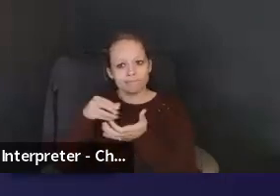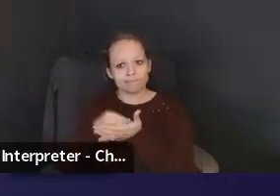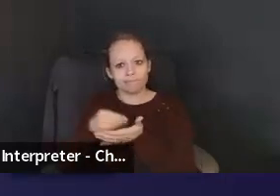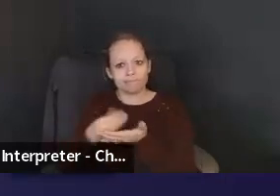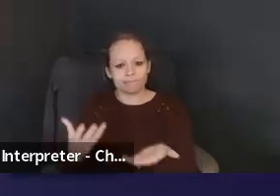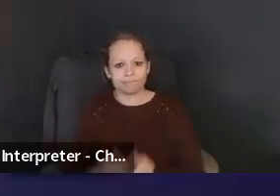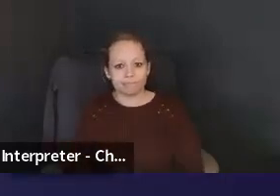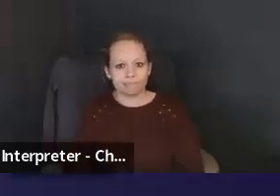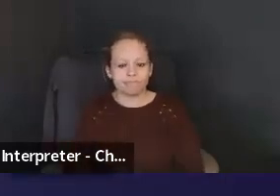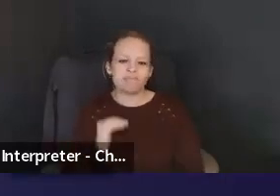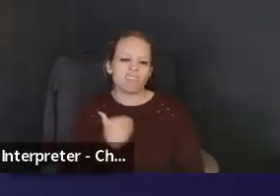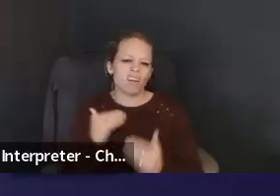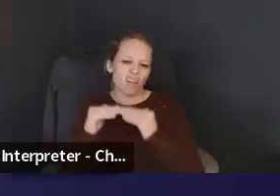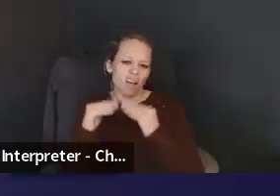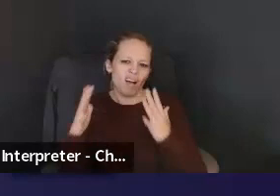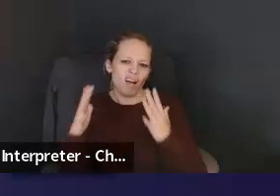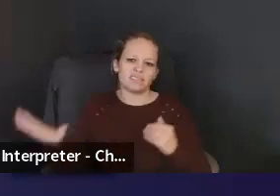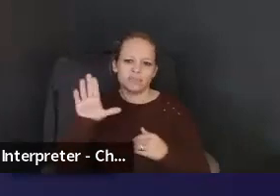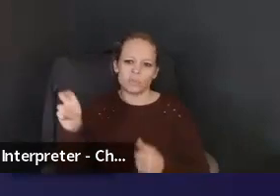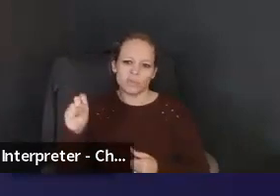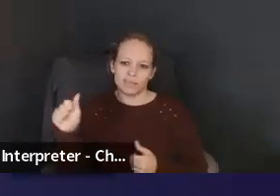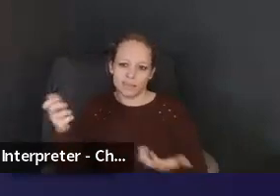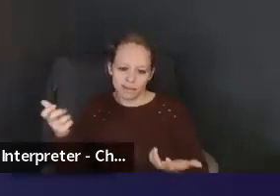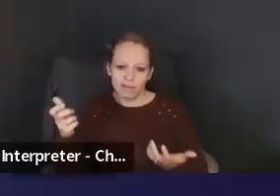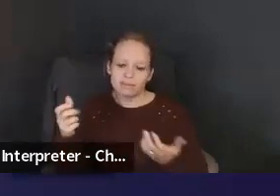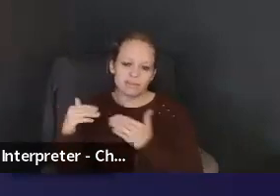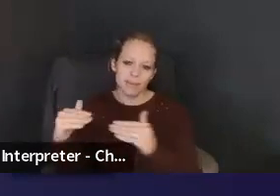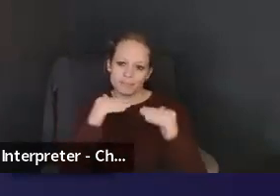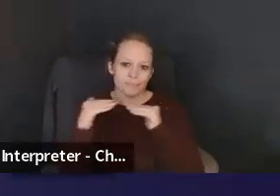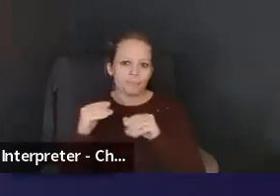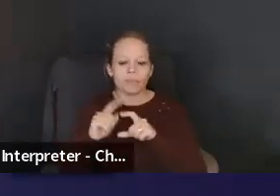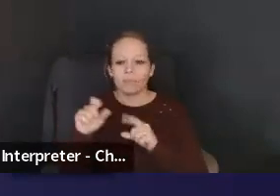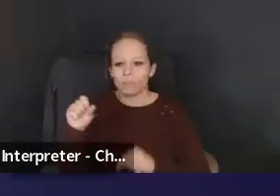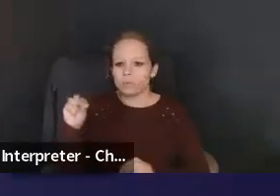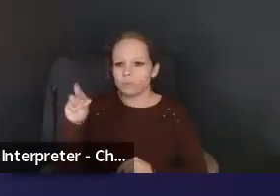too. The scores just have to be higher on funded proposals than used to be. And so, you'll have